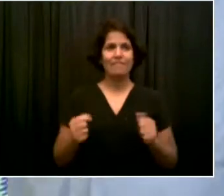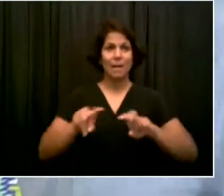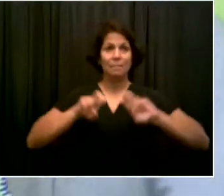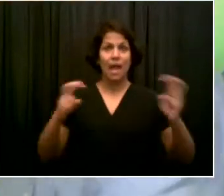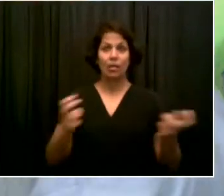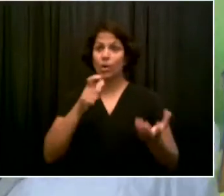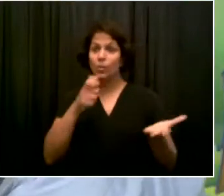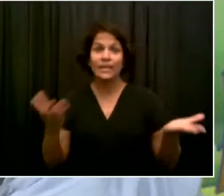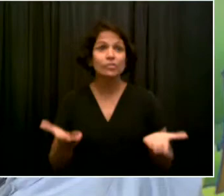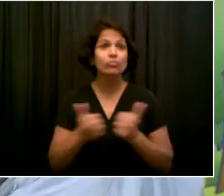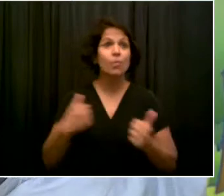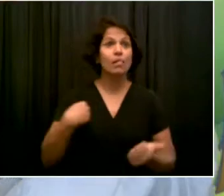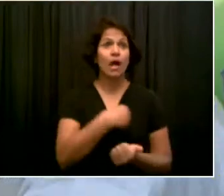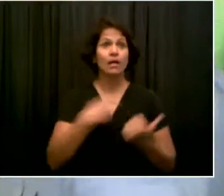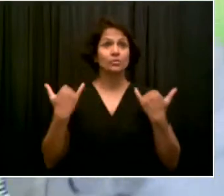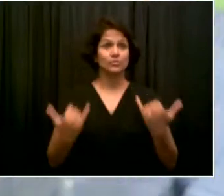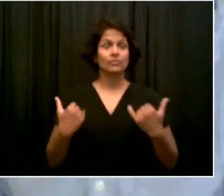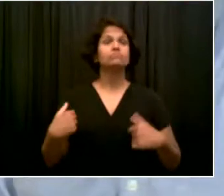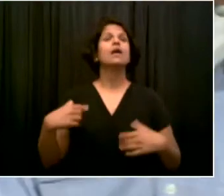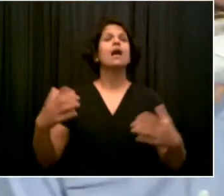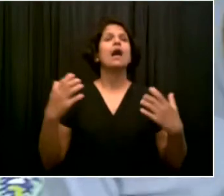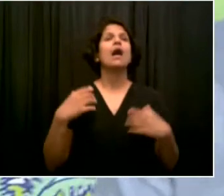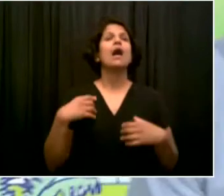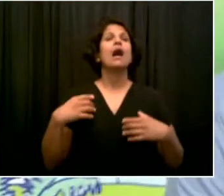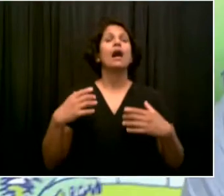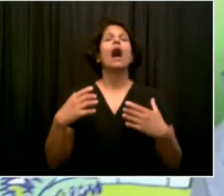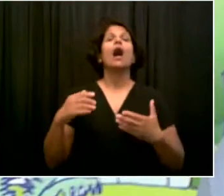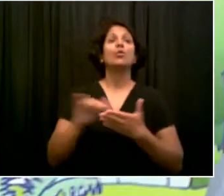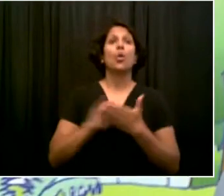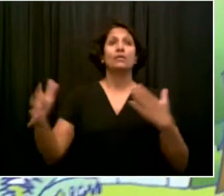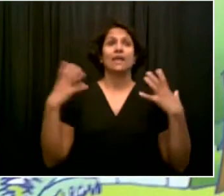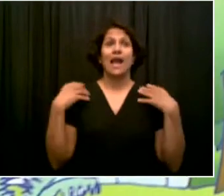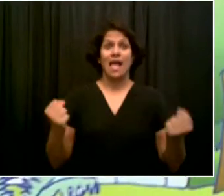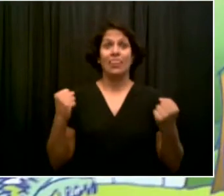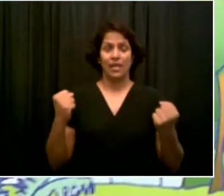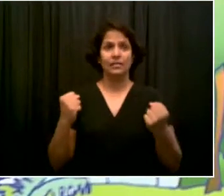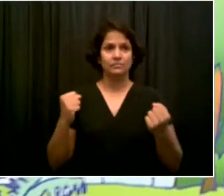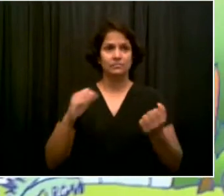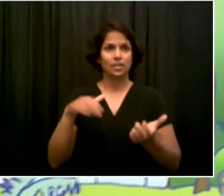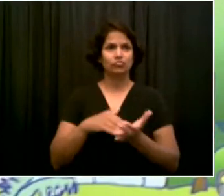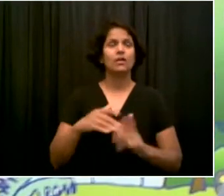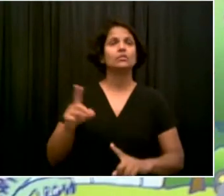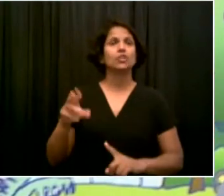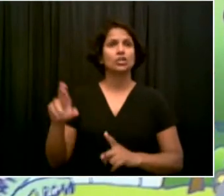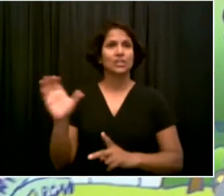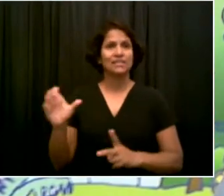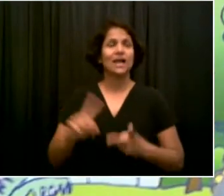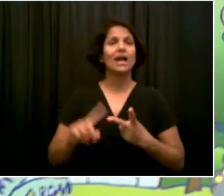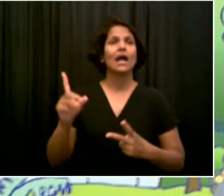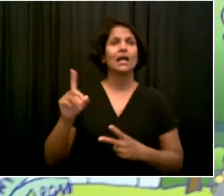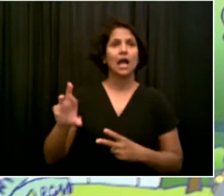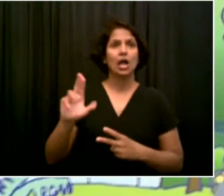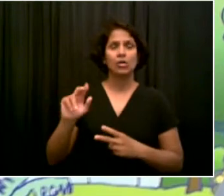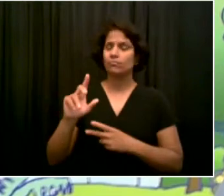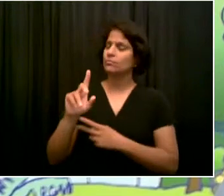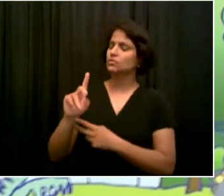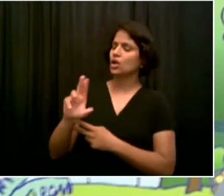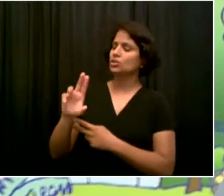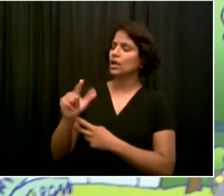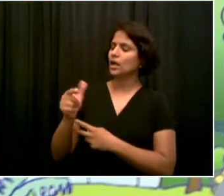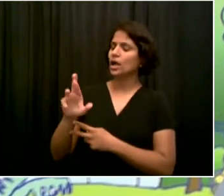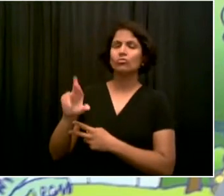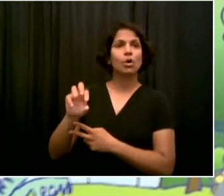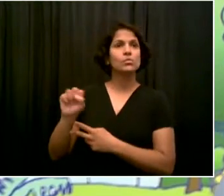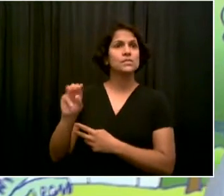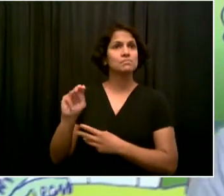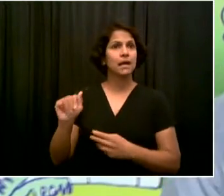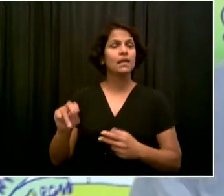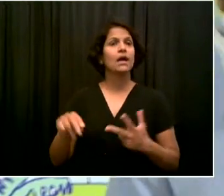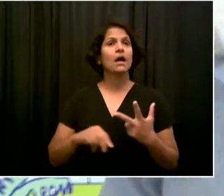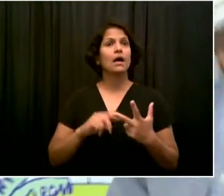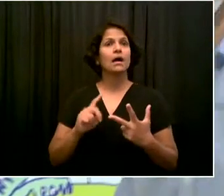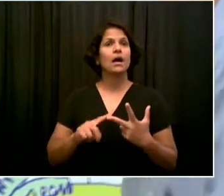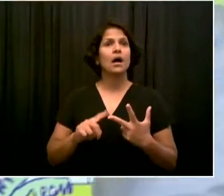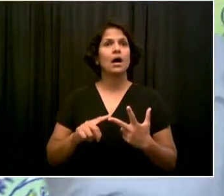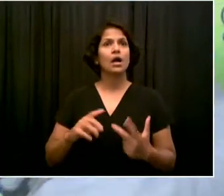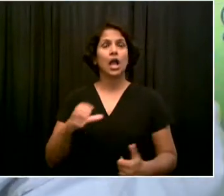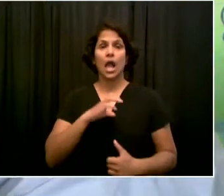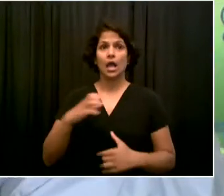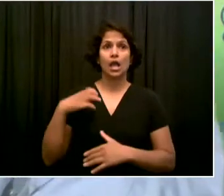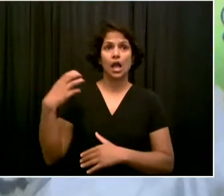TODAY HEALTH